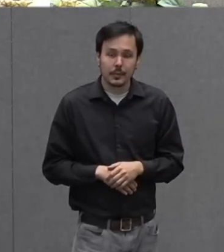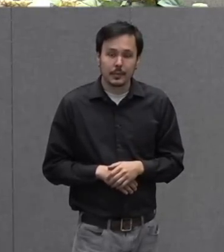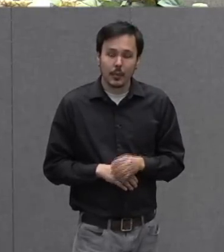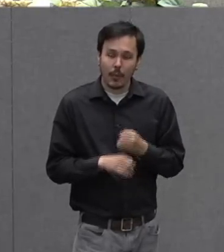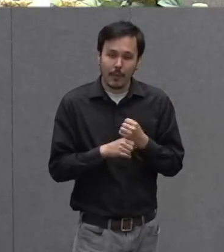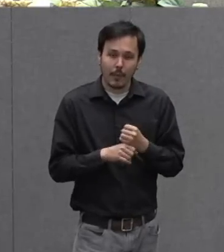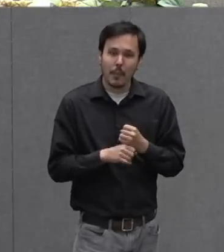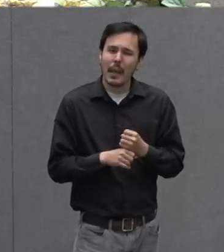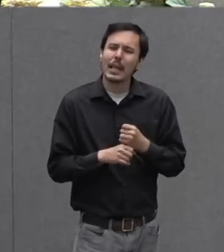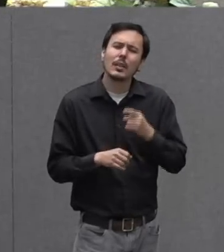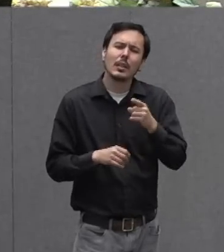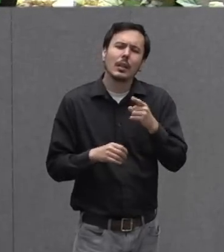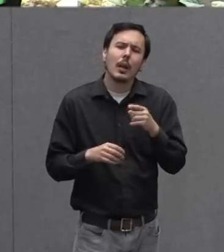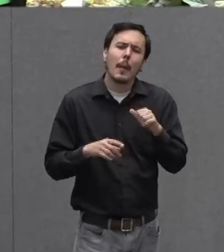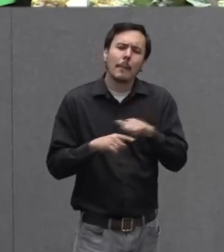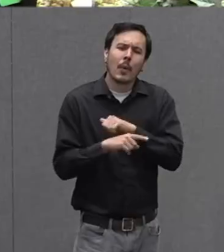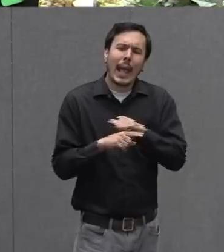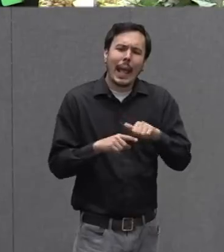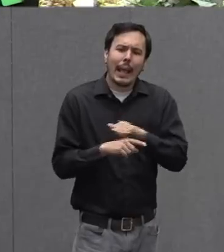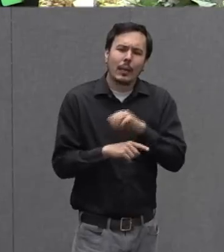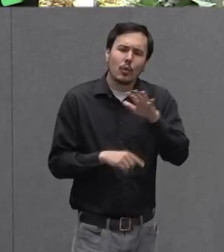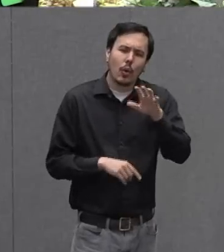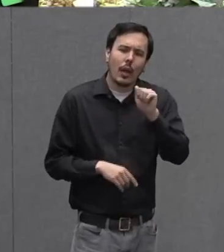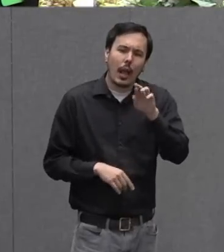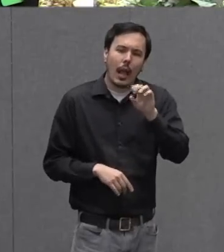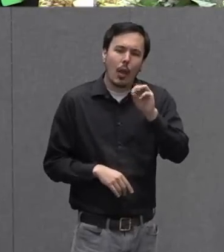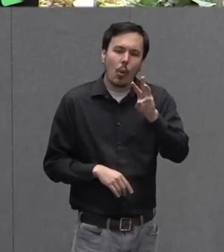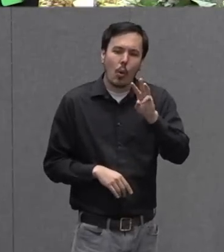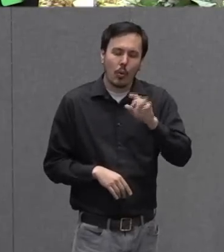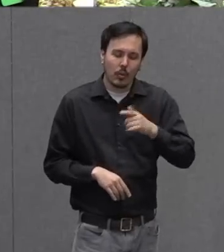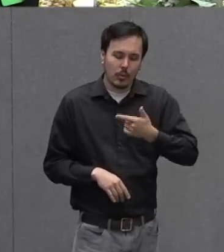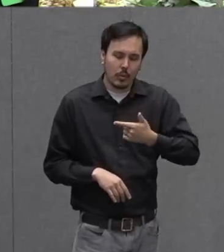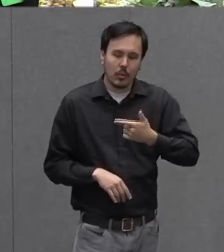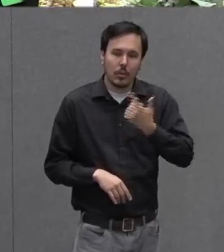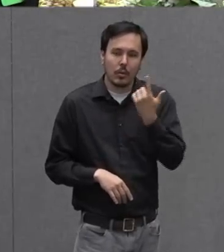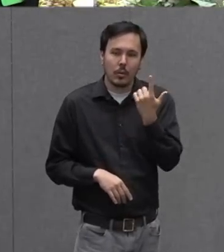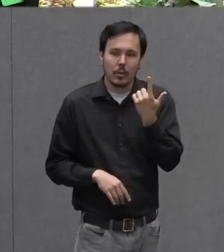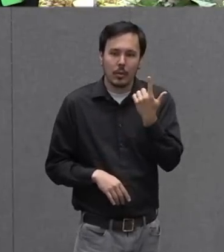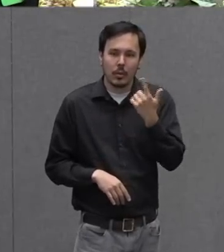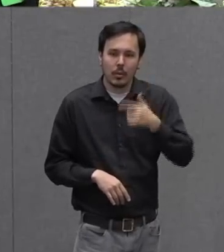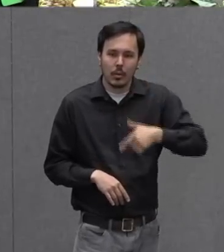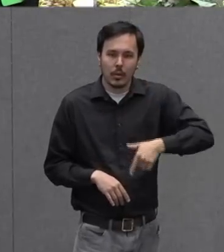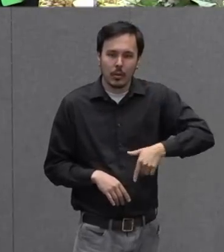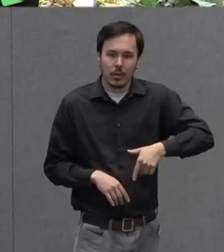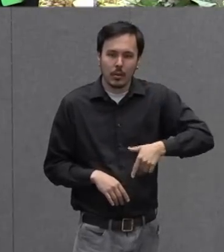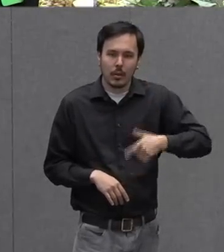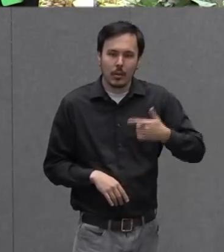So practice using arrows in your drawings to show direction like right, left,